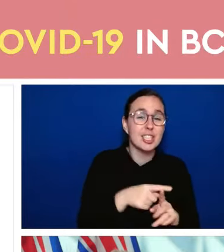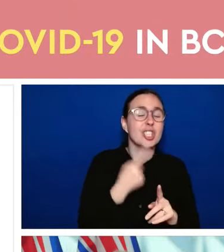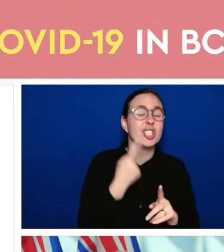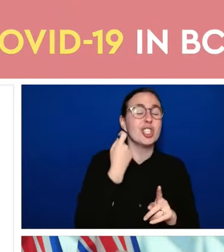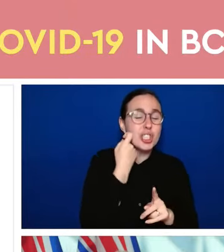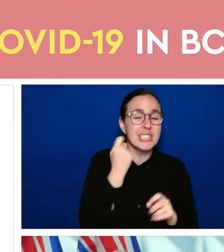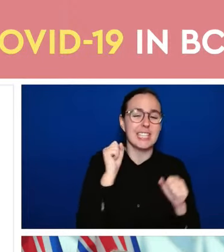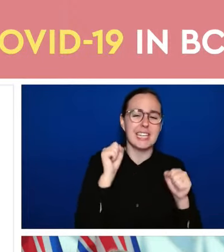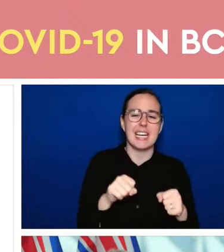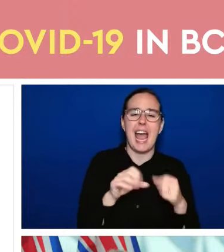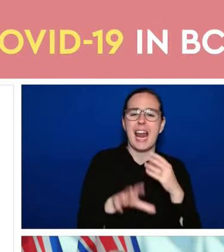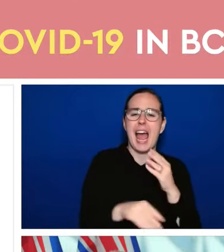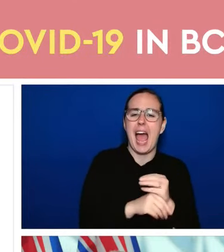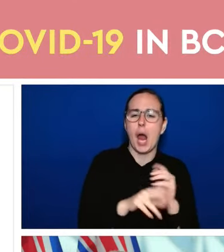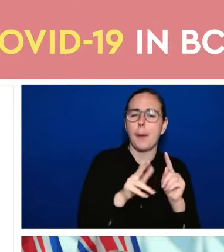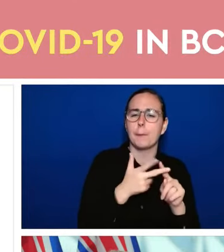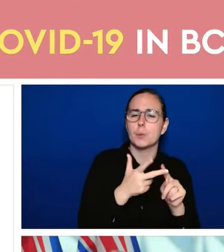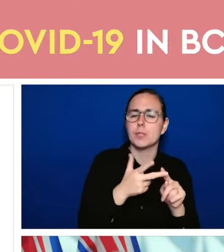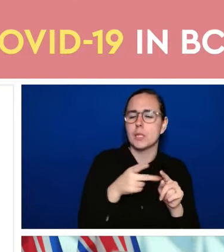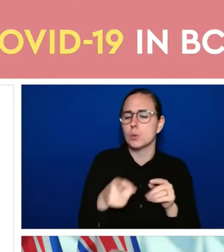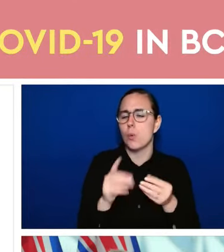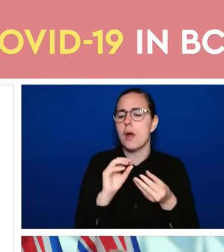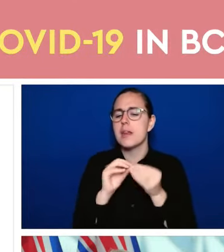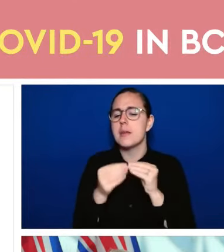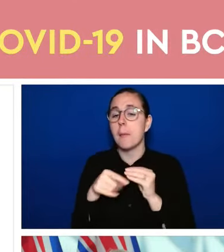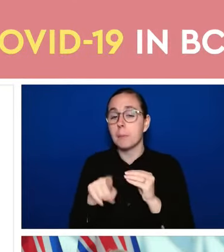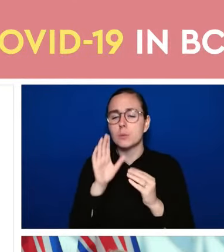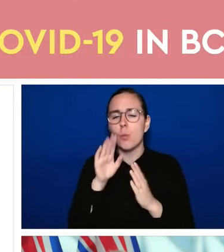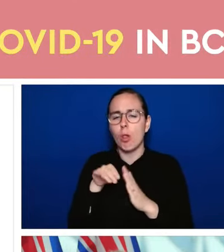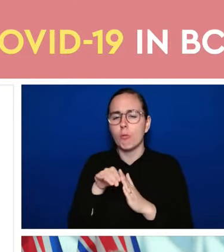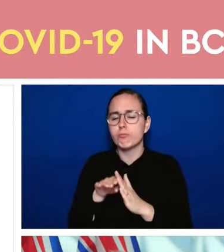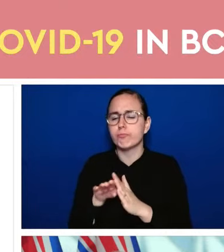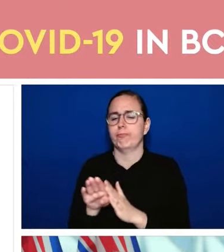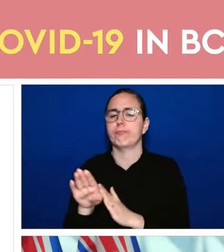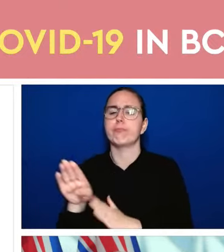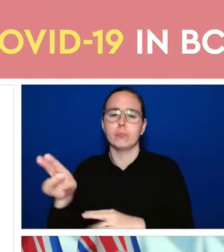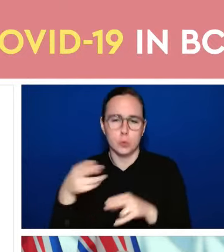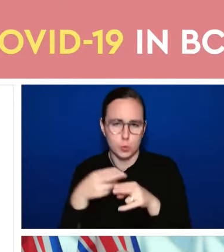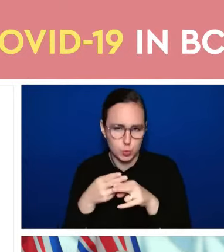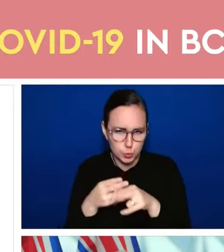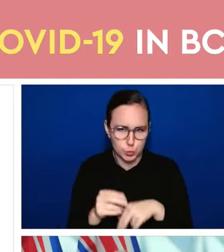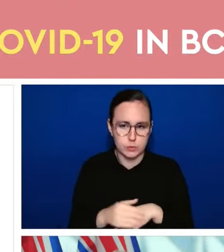more vulnerable in order and many of them received their-